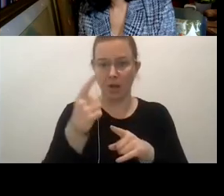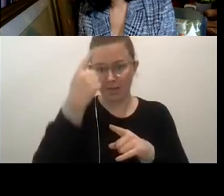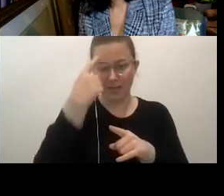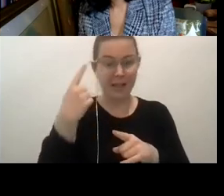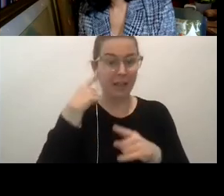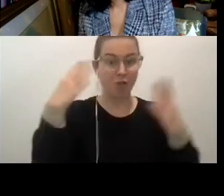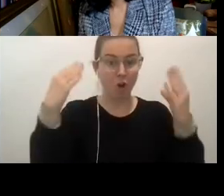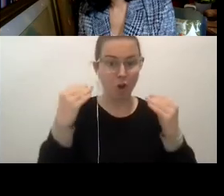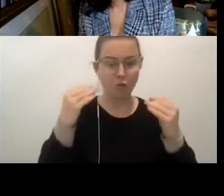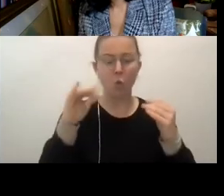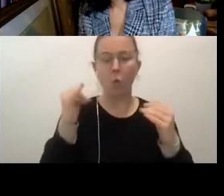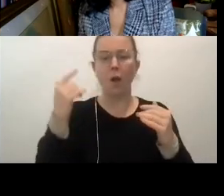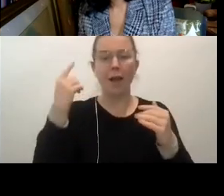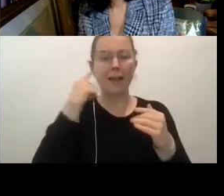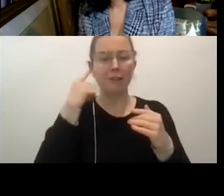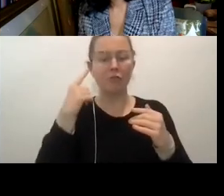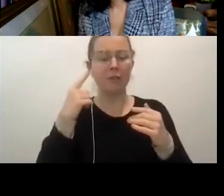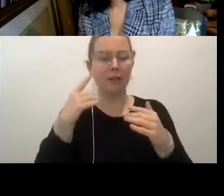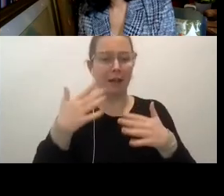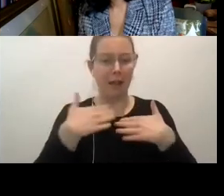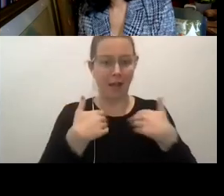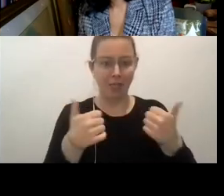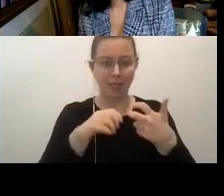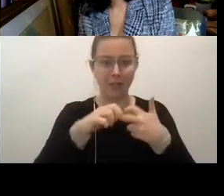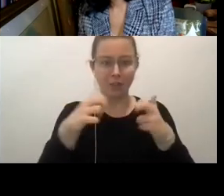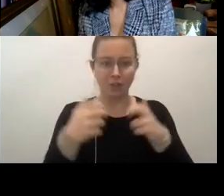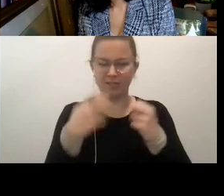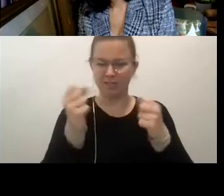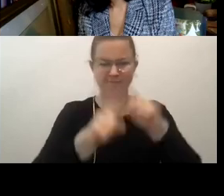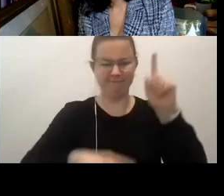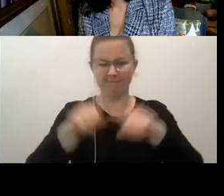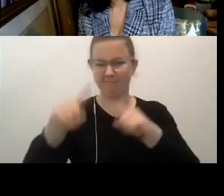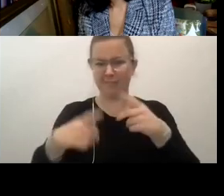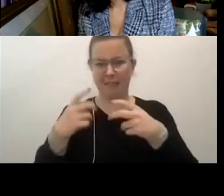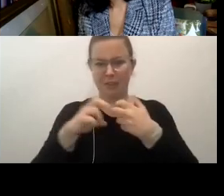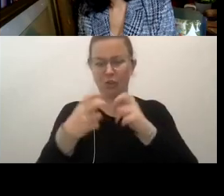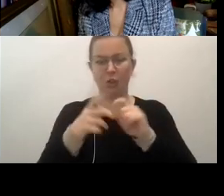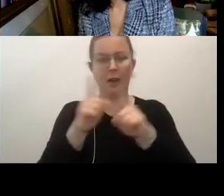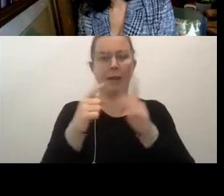there's so many different types of hearing health issues from tinnitus to auditory processing